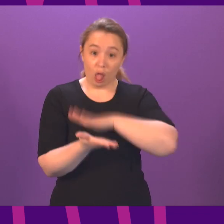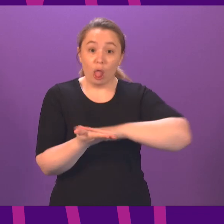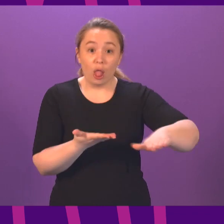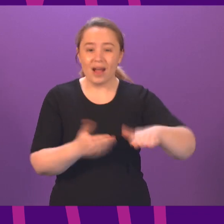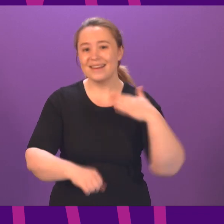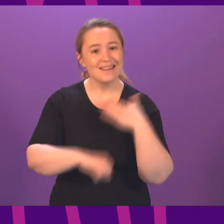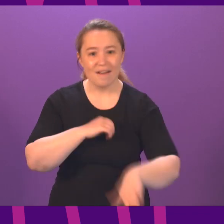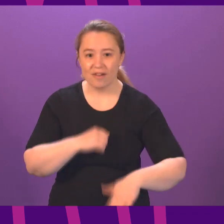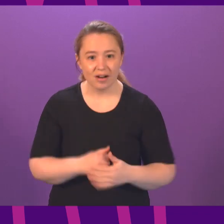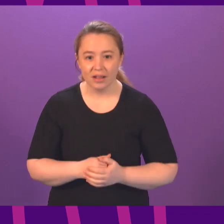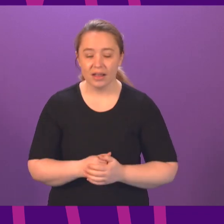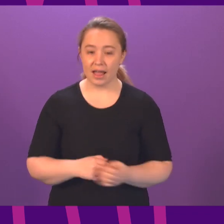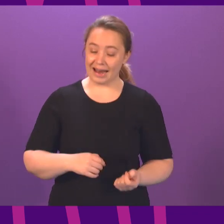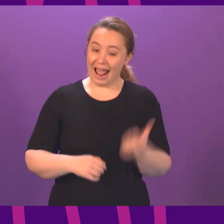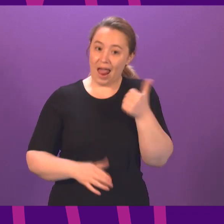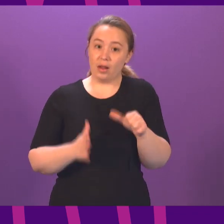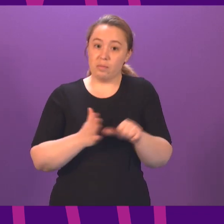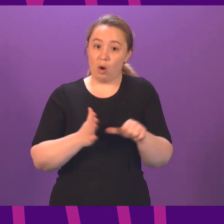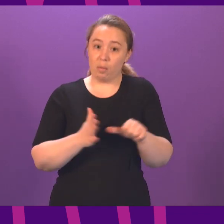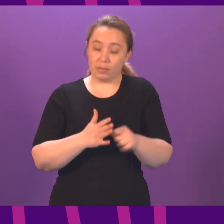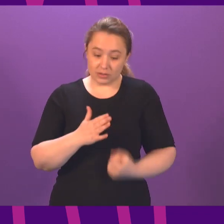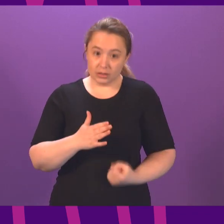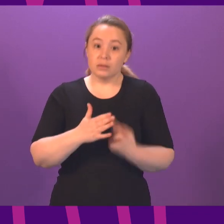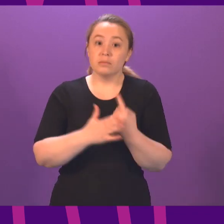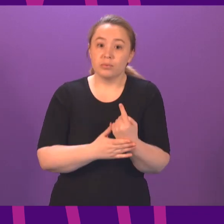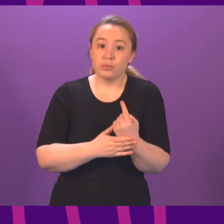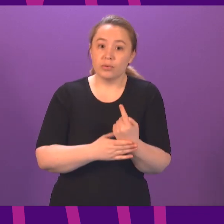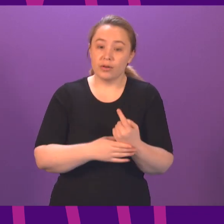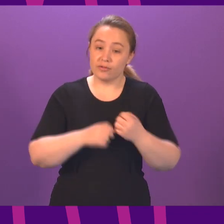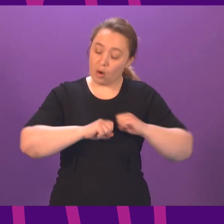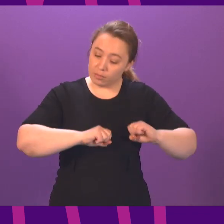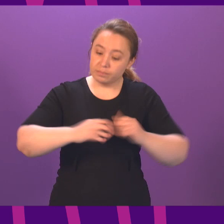early issues that we faced with regard to the distribution of PPE within the health